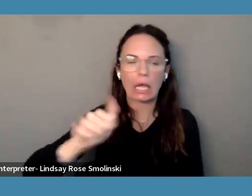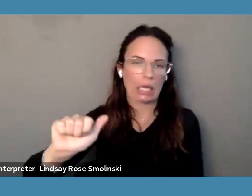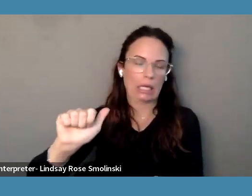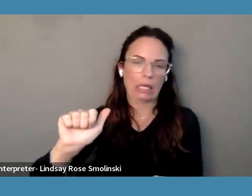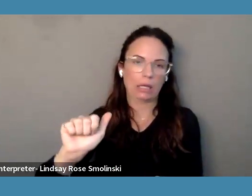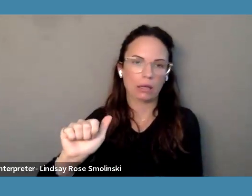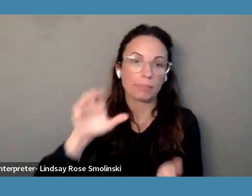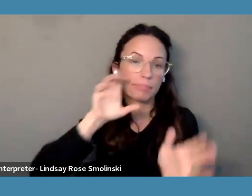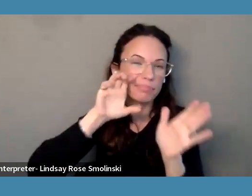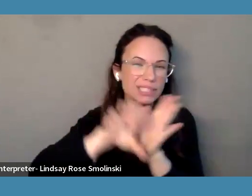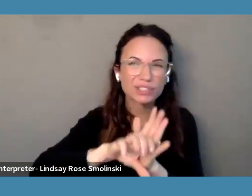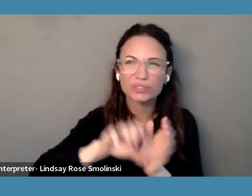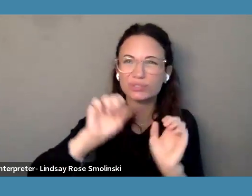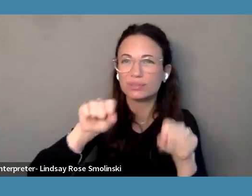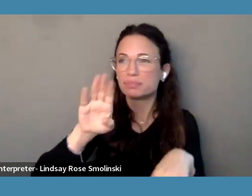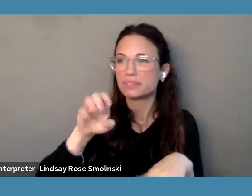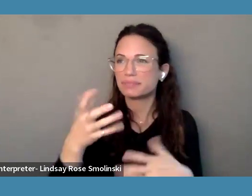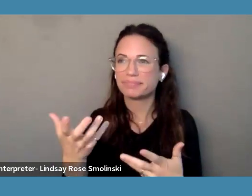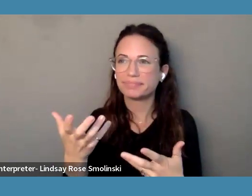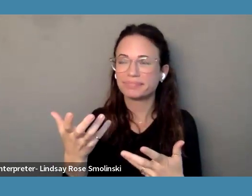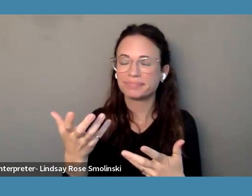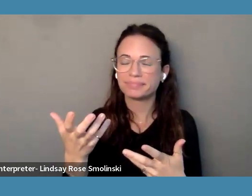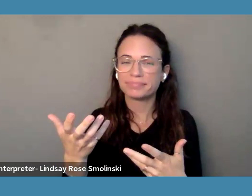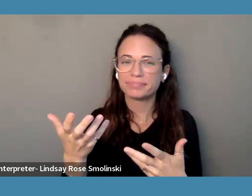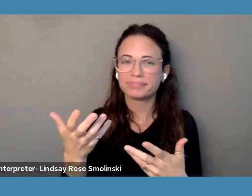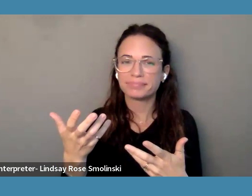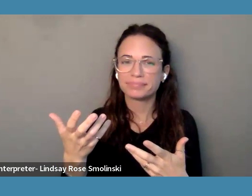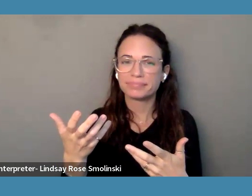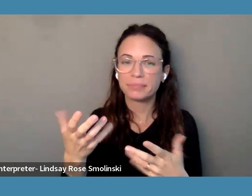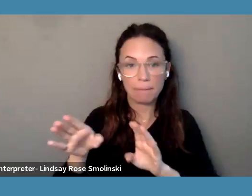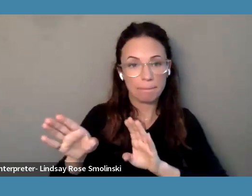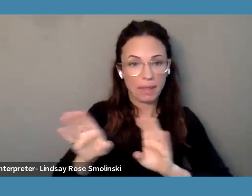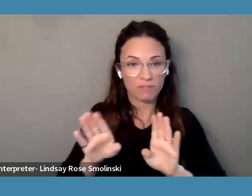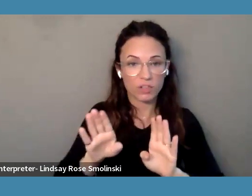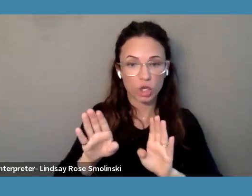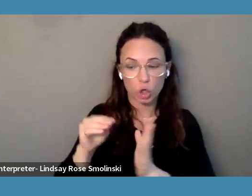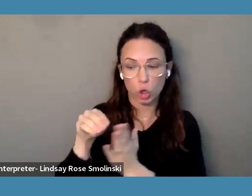pictures, it can be behavioral notes.